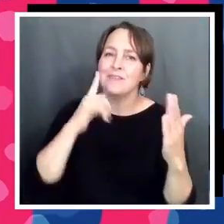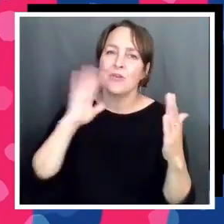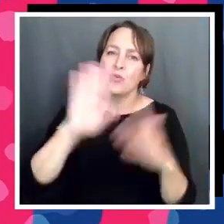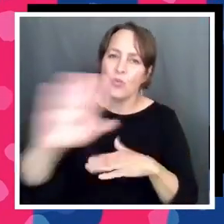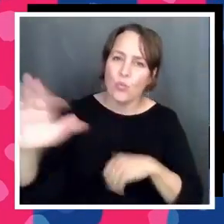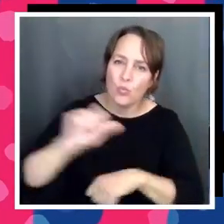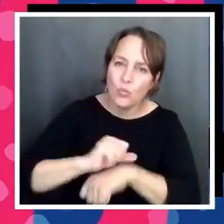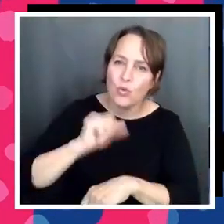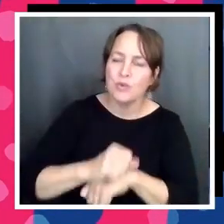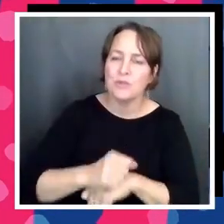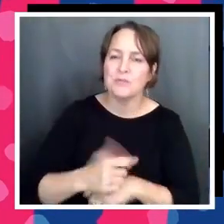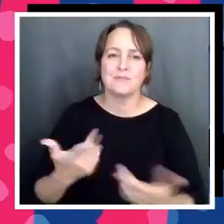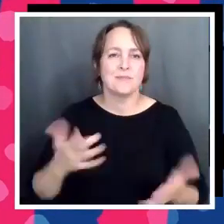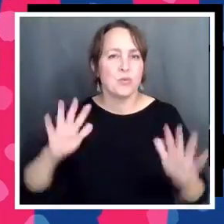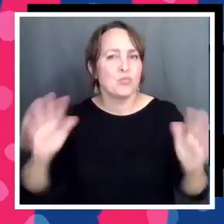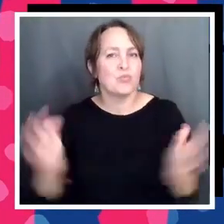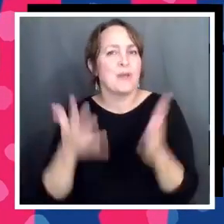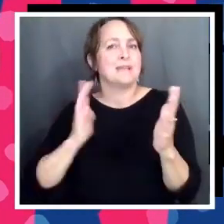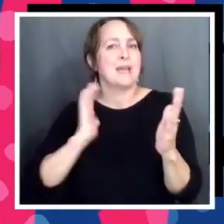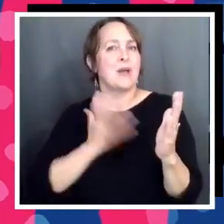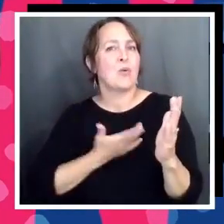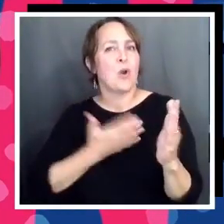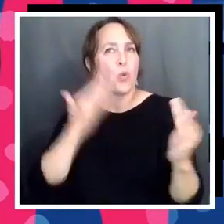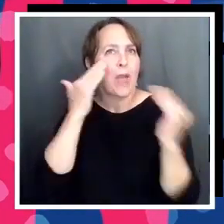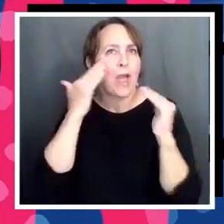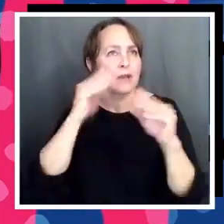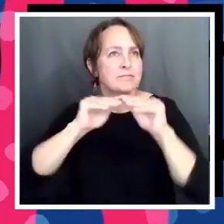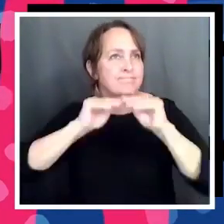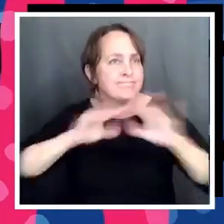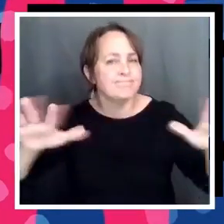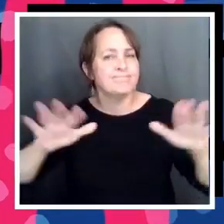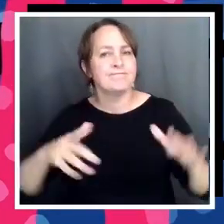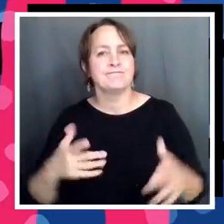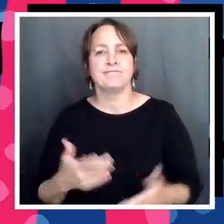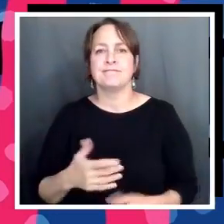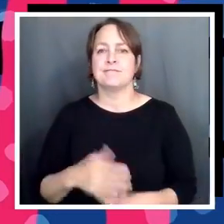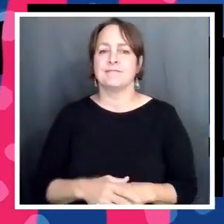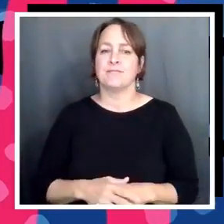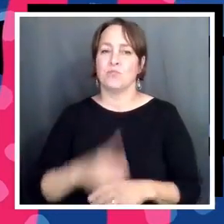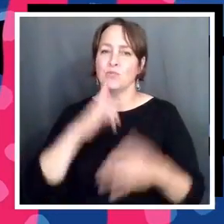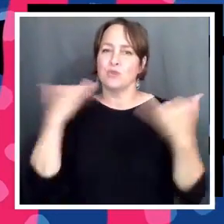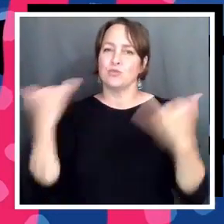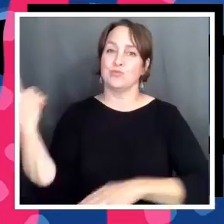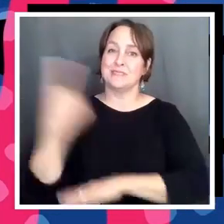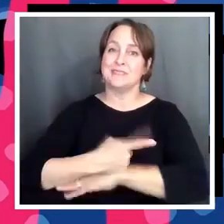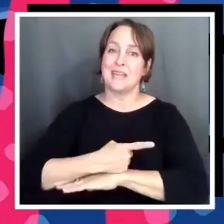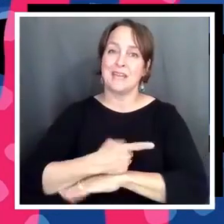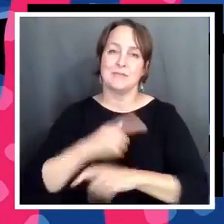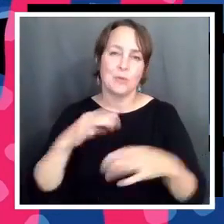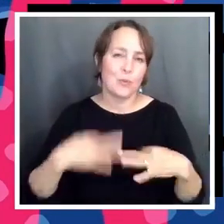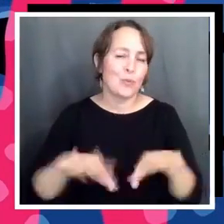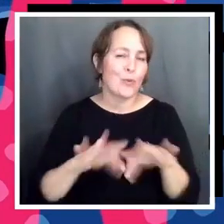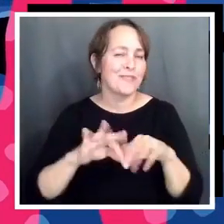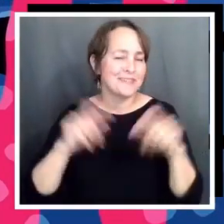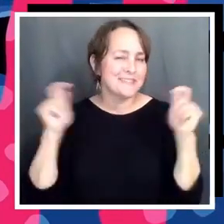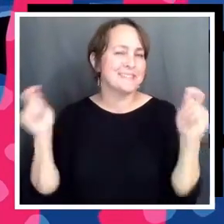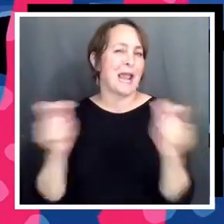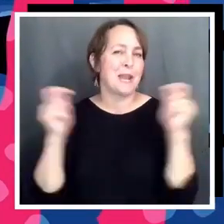OPPORTUNITY TO CONTRIBUTE AND SUCCEED. THANK YOU FOR ALL OF YOUR WORK